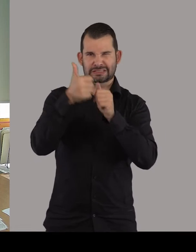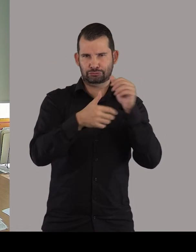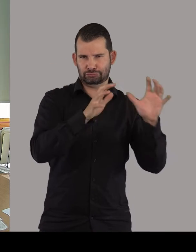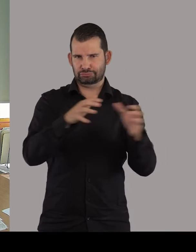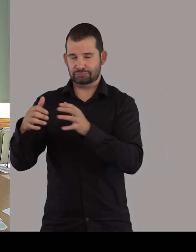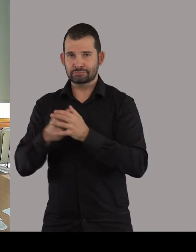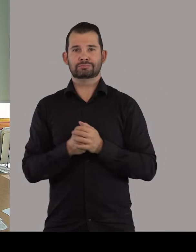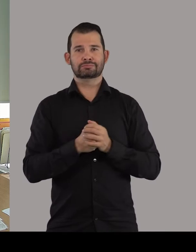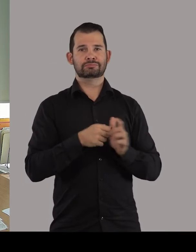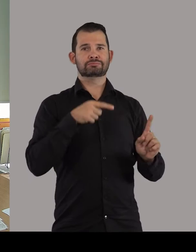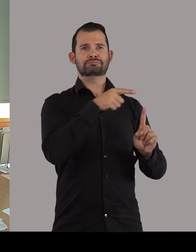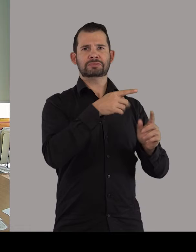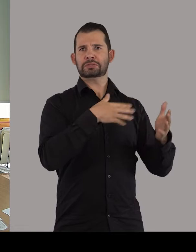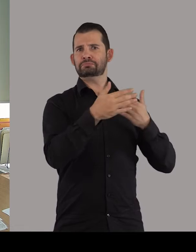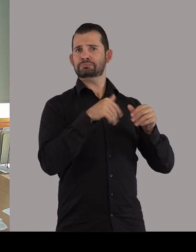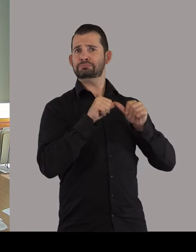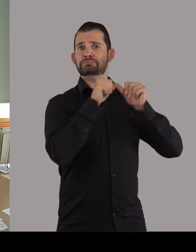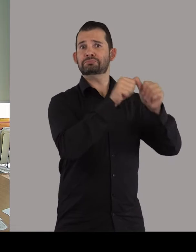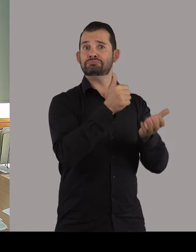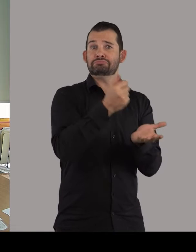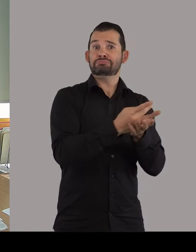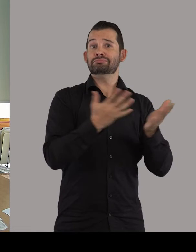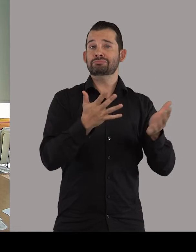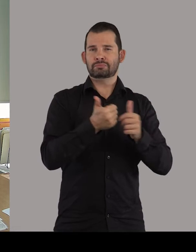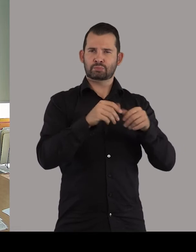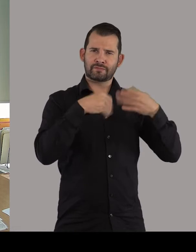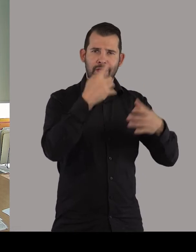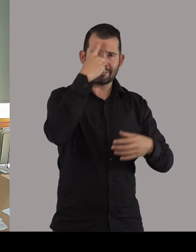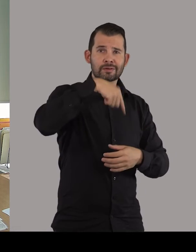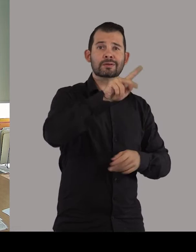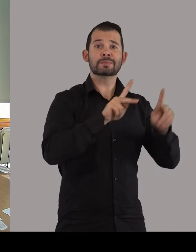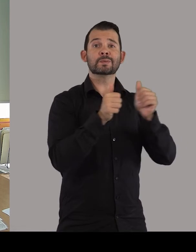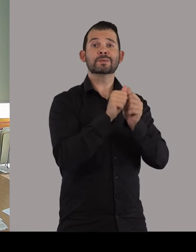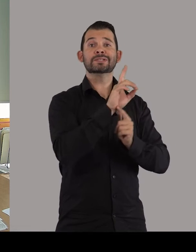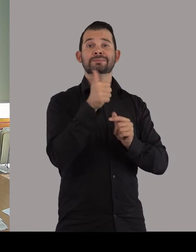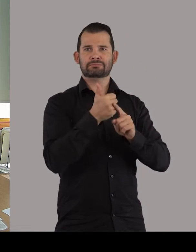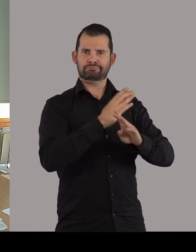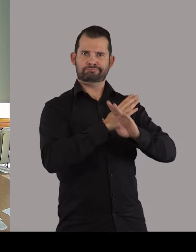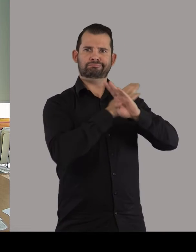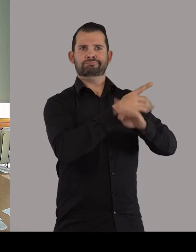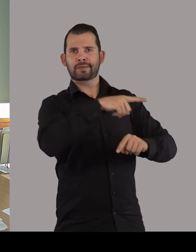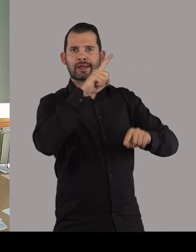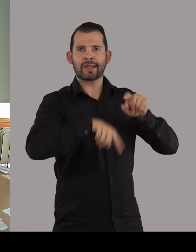Unconditional eligibility is provided to persons whose disability prevents them from riding